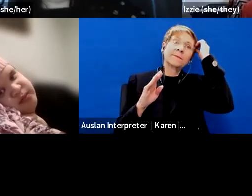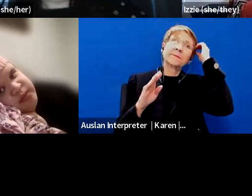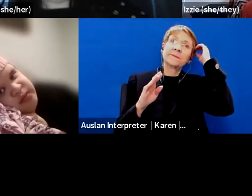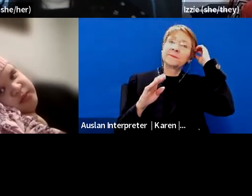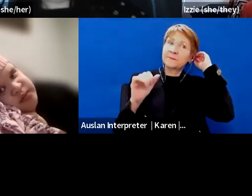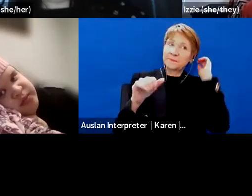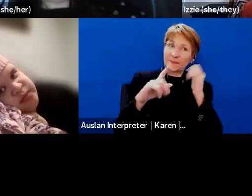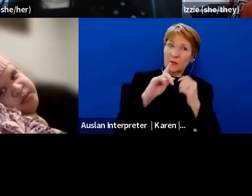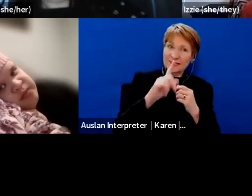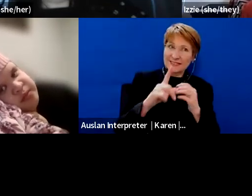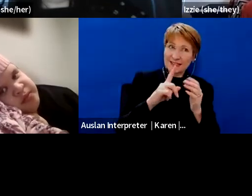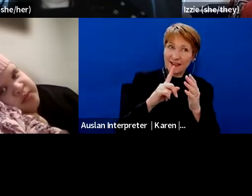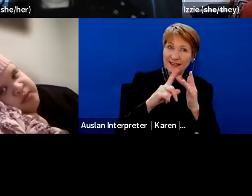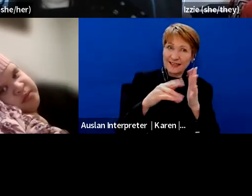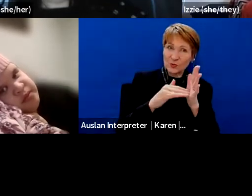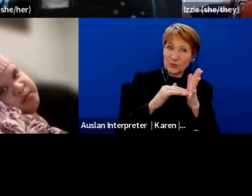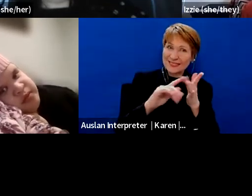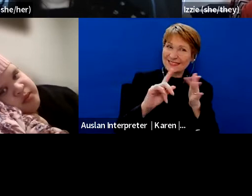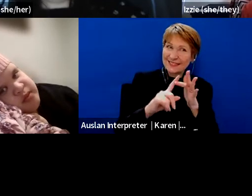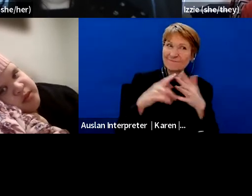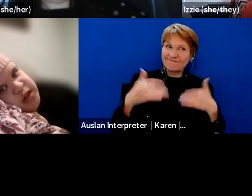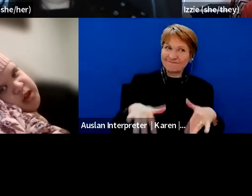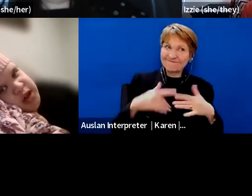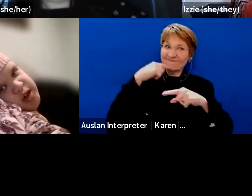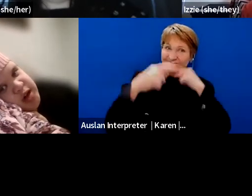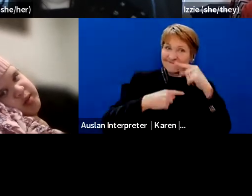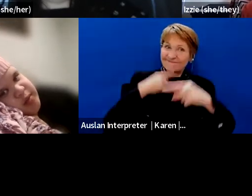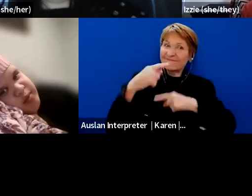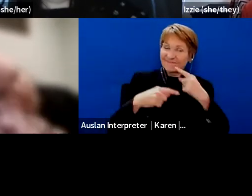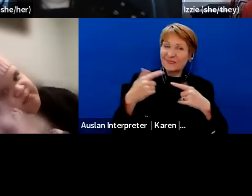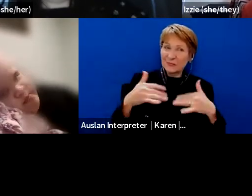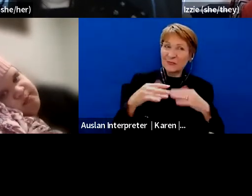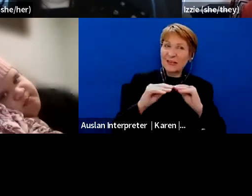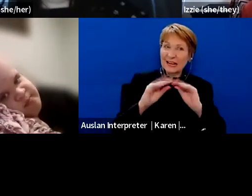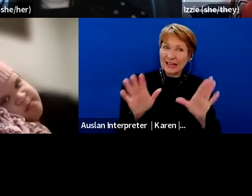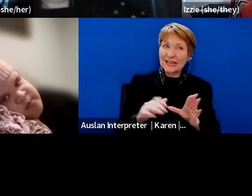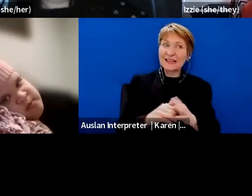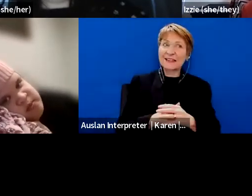Yeah, I was just gonna say, easy that's very well explained.